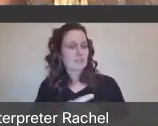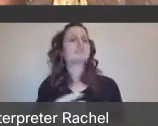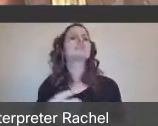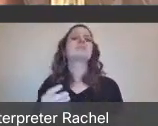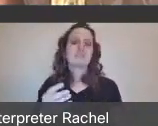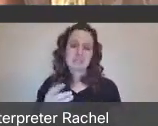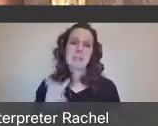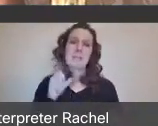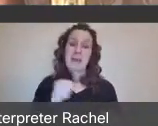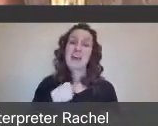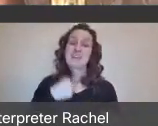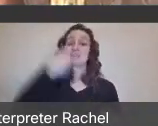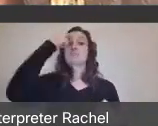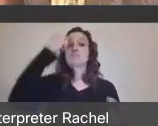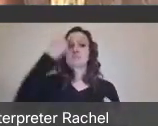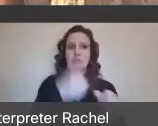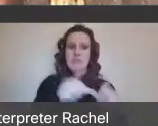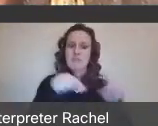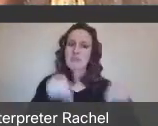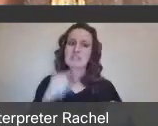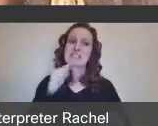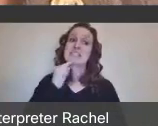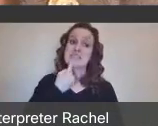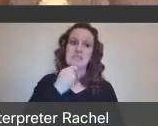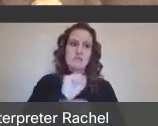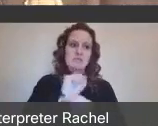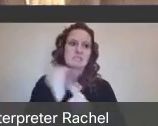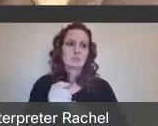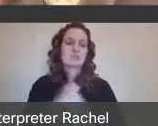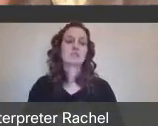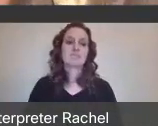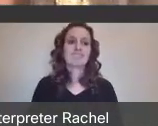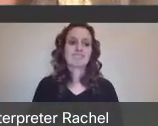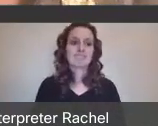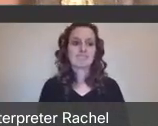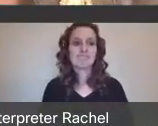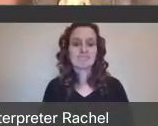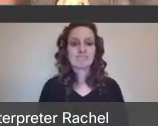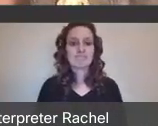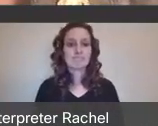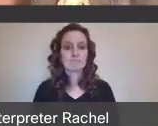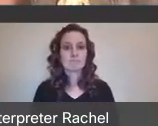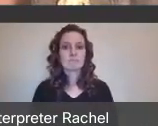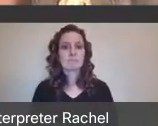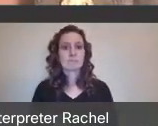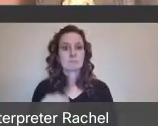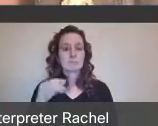reminder of how serious this situation remains. [Reporter] I apologize if you covered this, I was a little